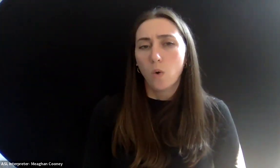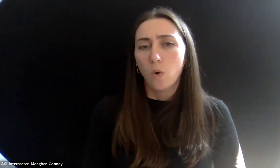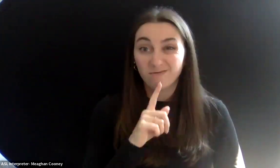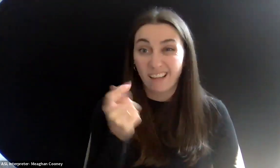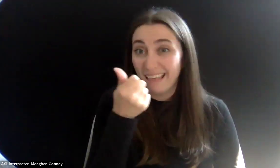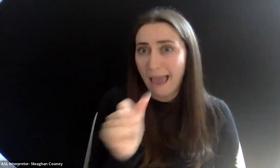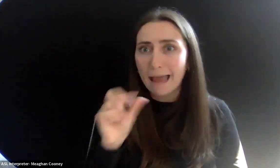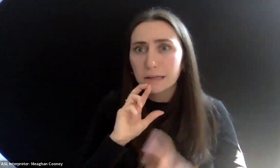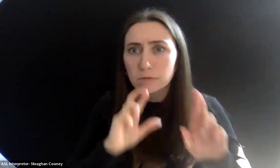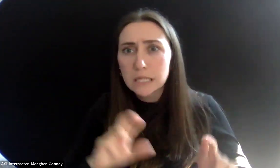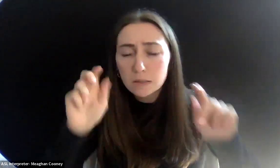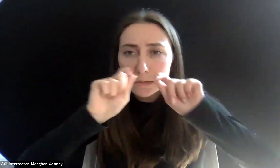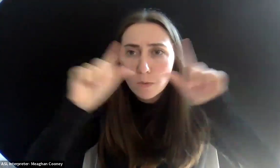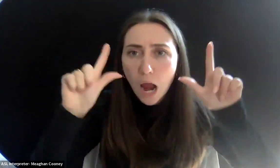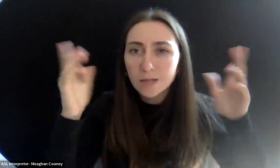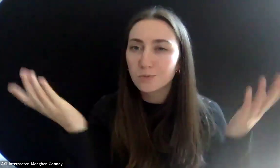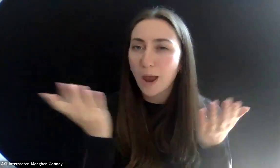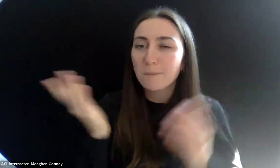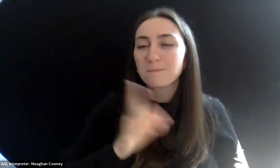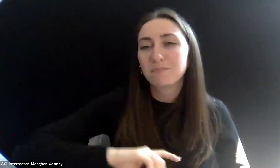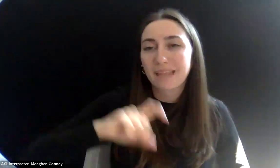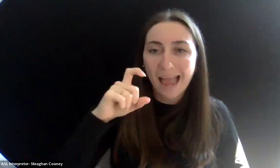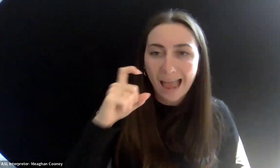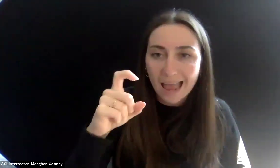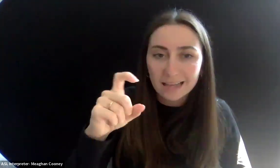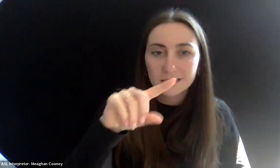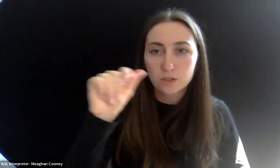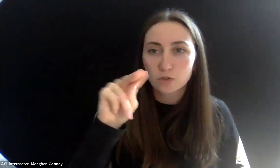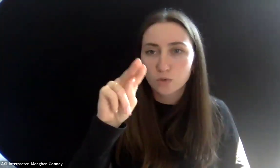the X zone areas which are well outside the current floodplain